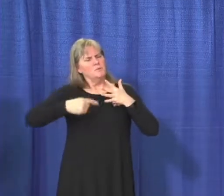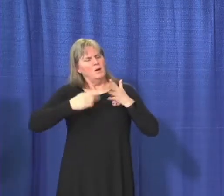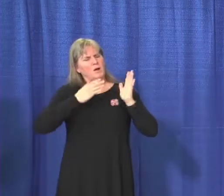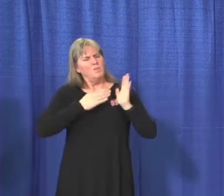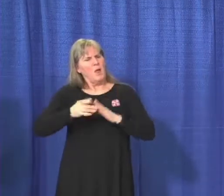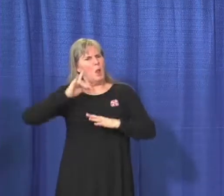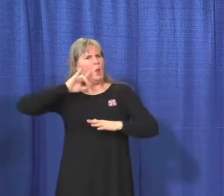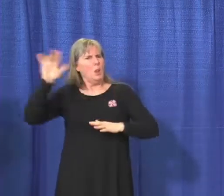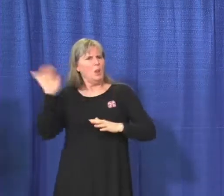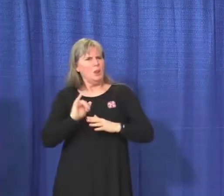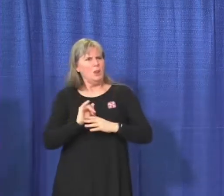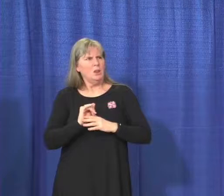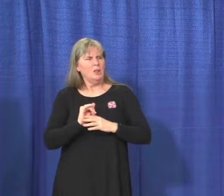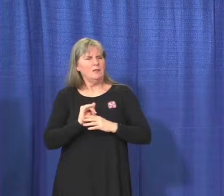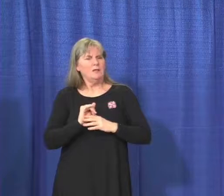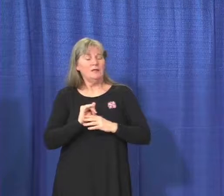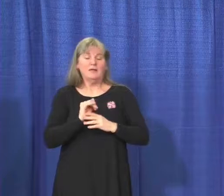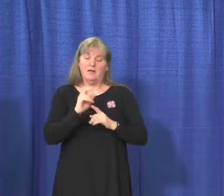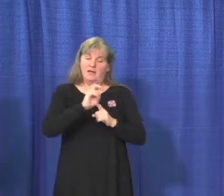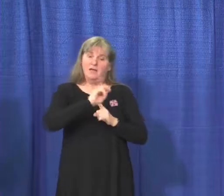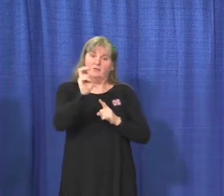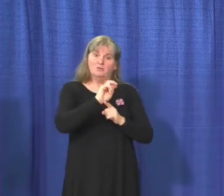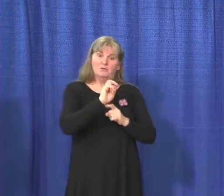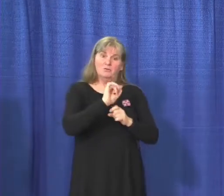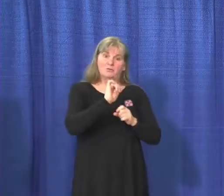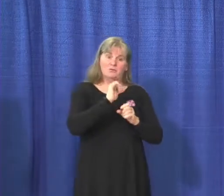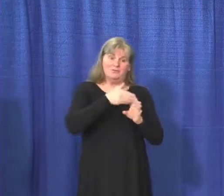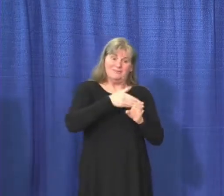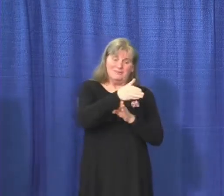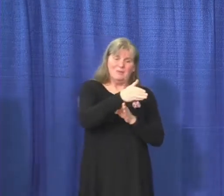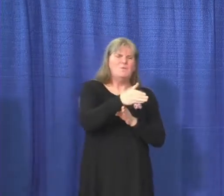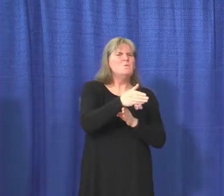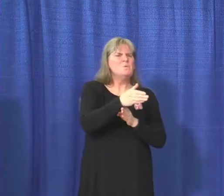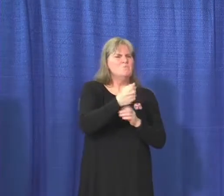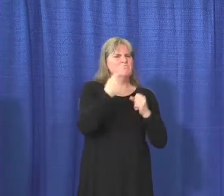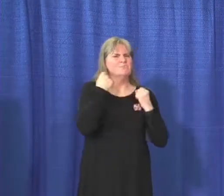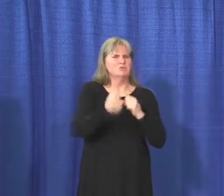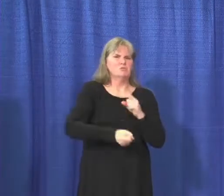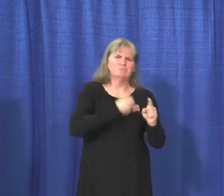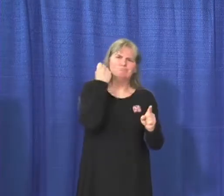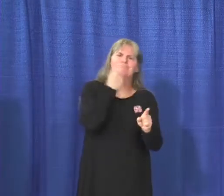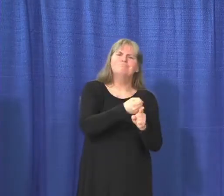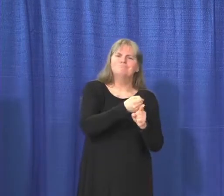tourism has been the first hit, hardest hit and will have the longest recovery of all the